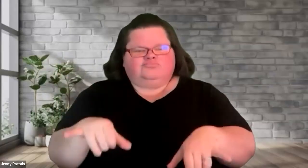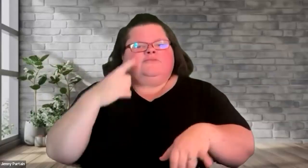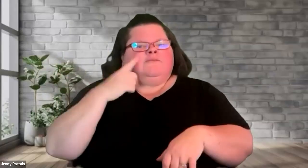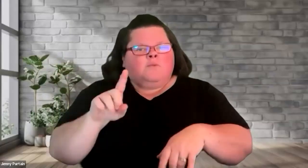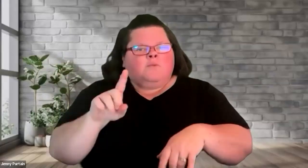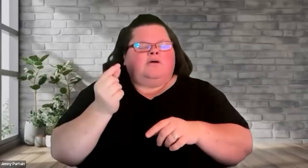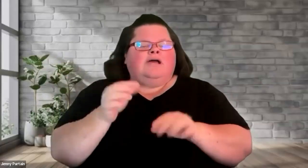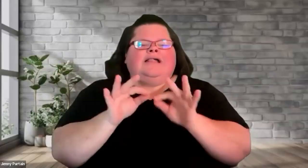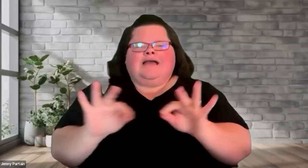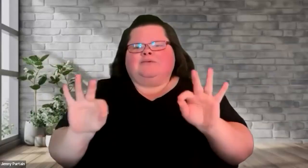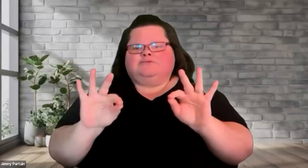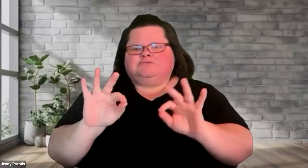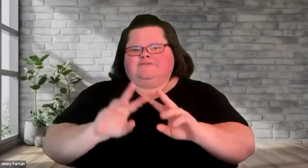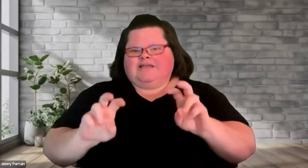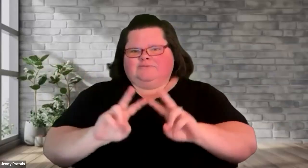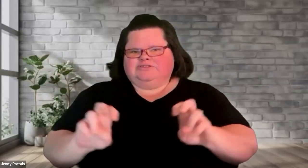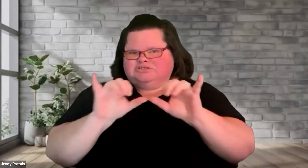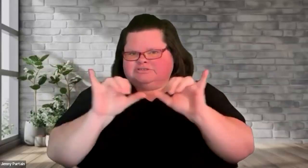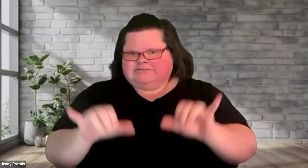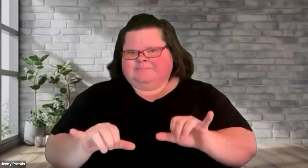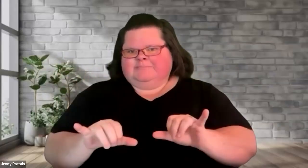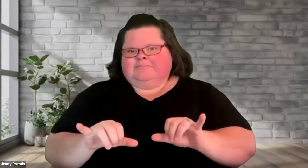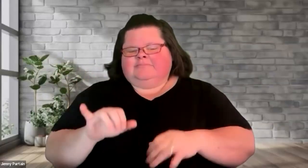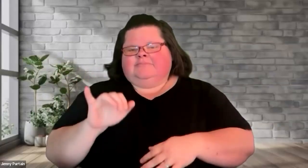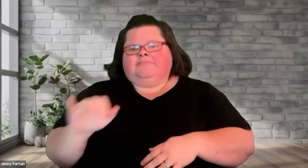comprehensive system for language evaluation.